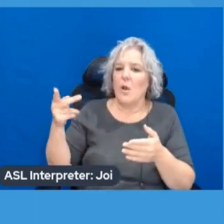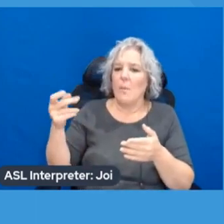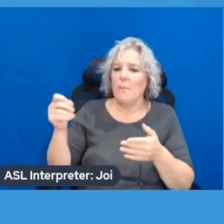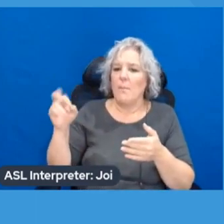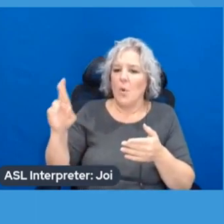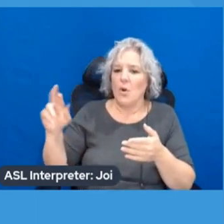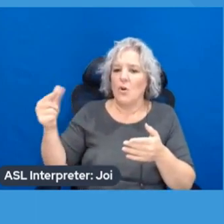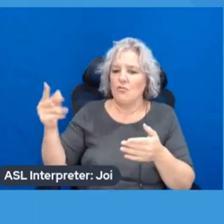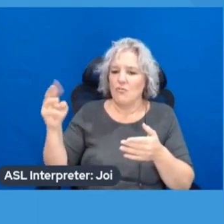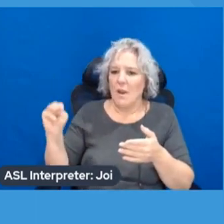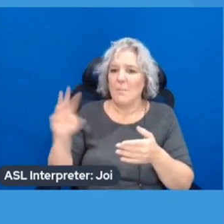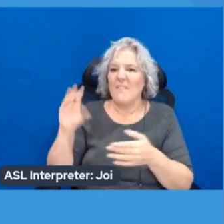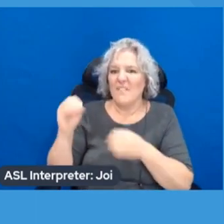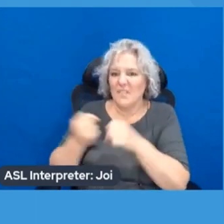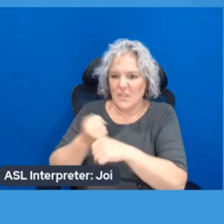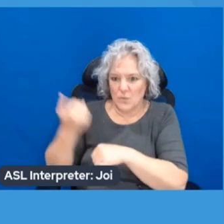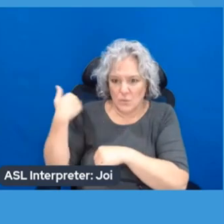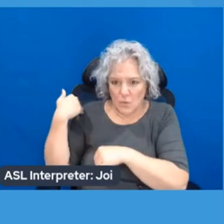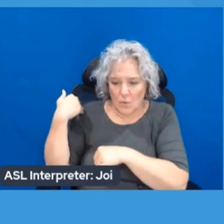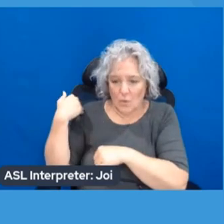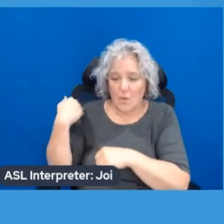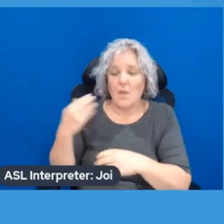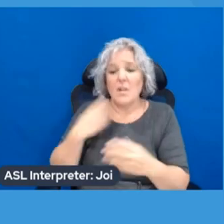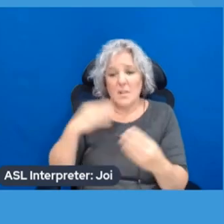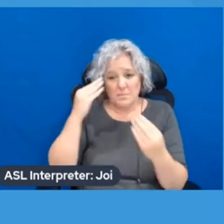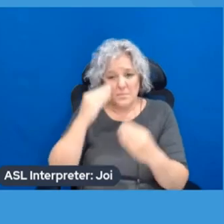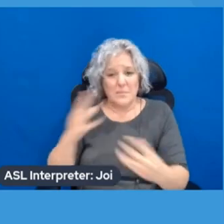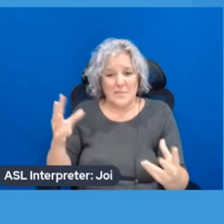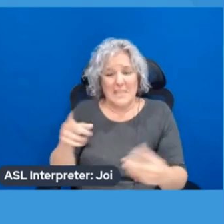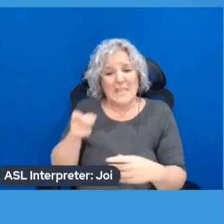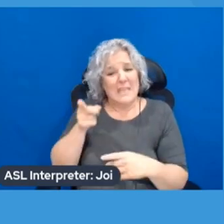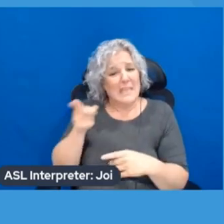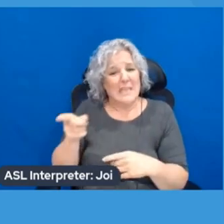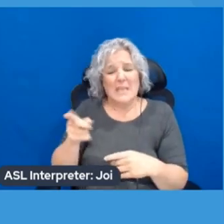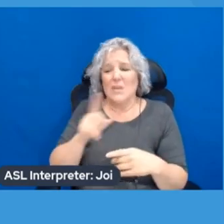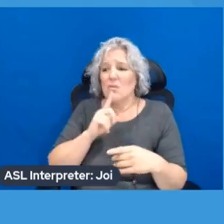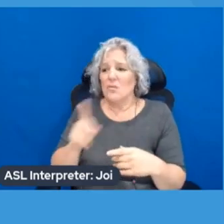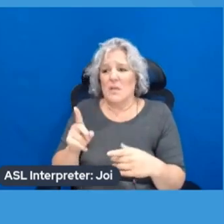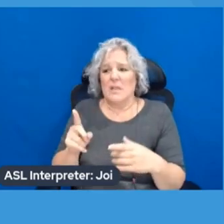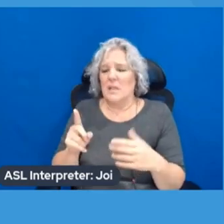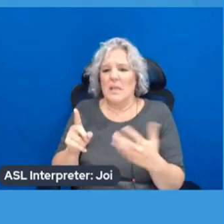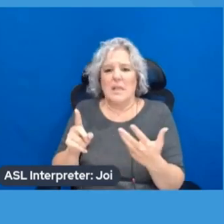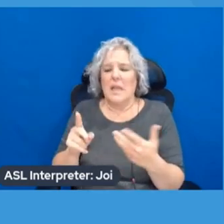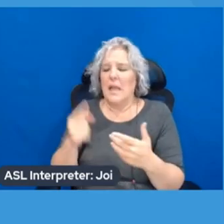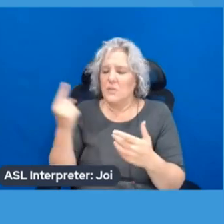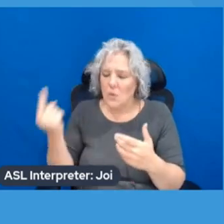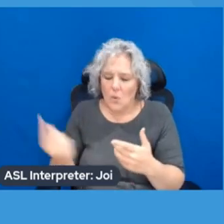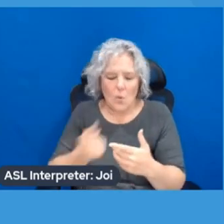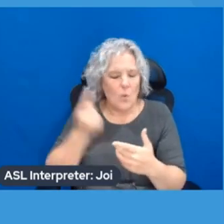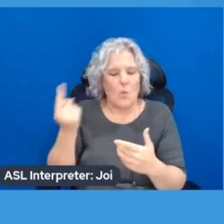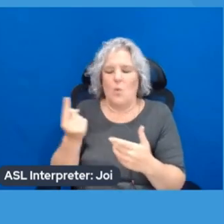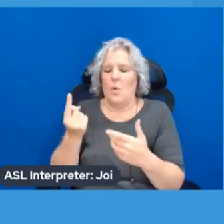What I will say is that Frank Porter Graham has been on and indeed has represented